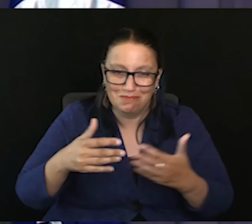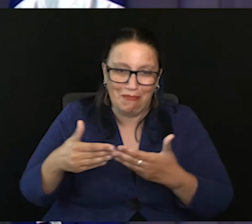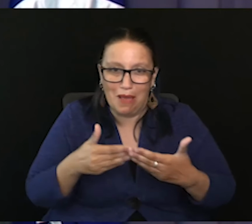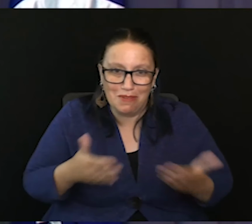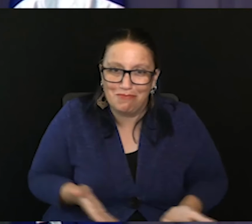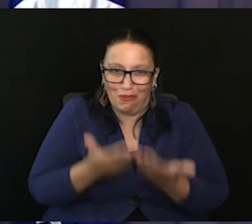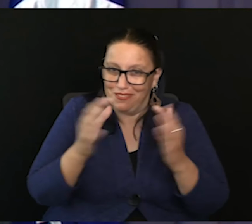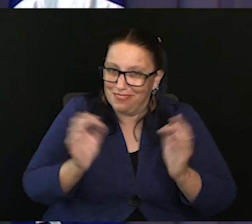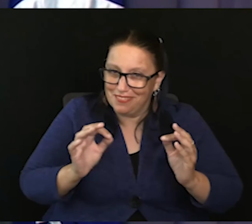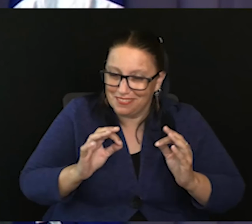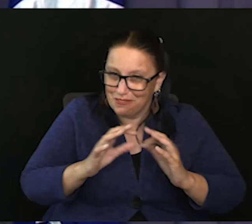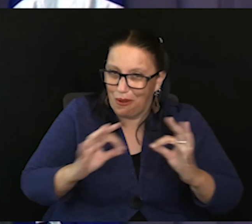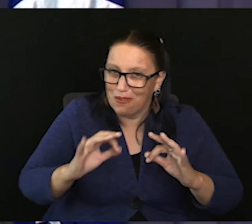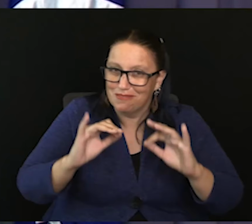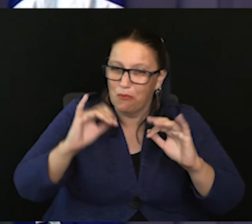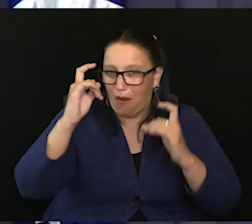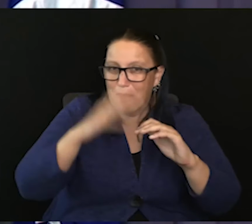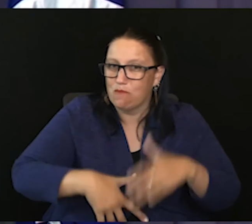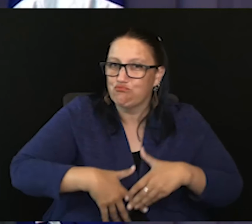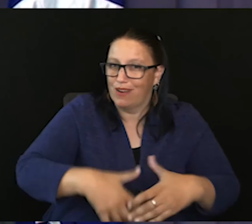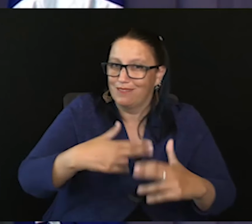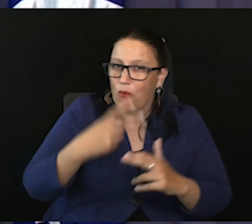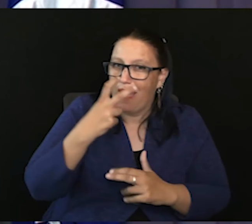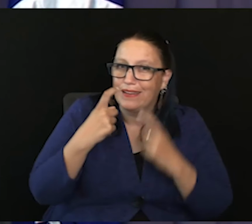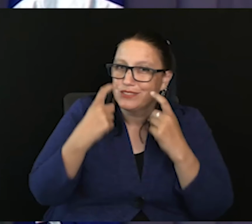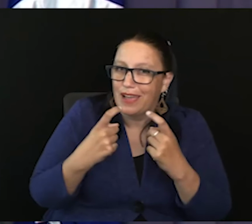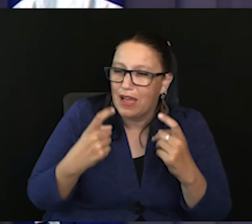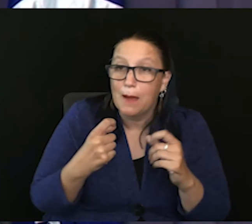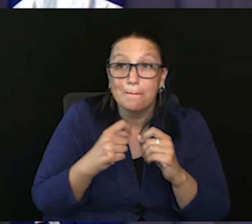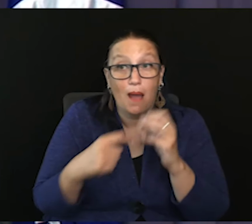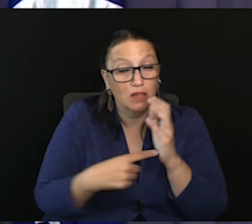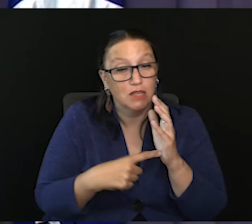But more to the point, one of the medicines, for example,